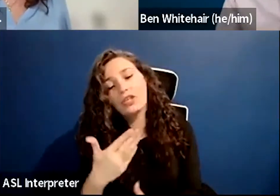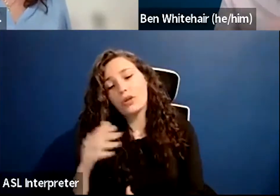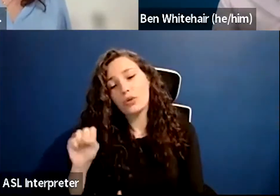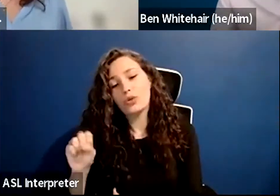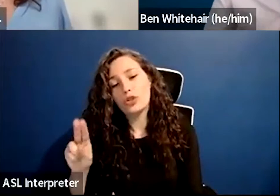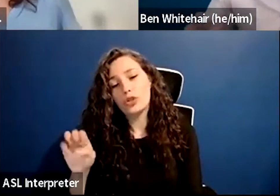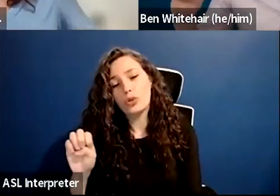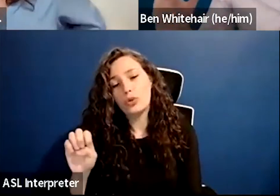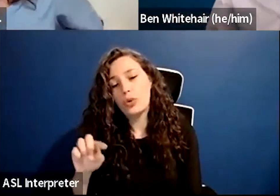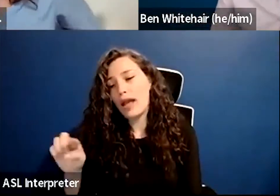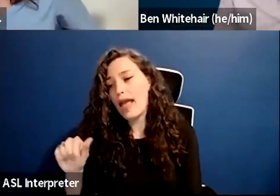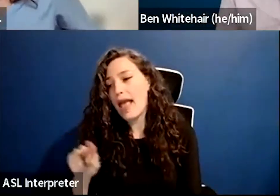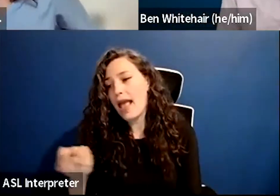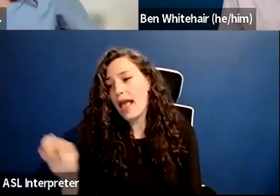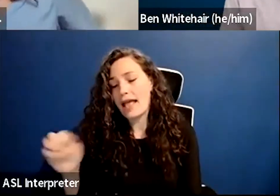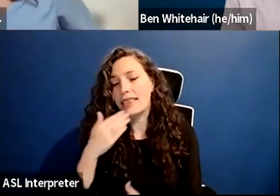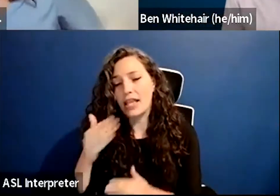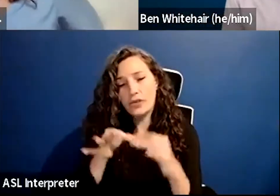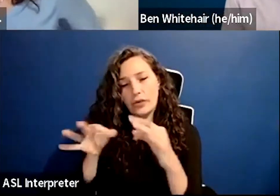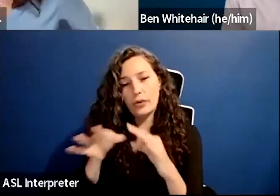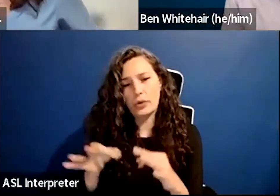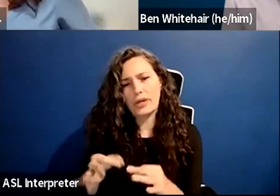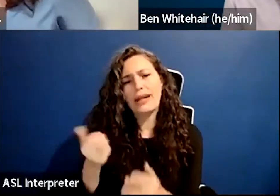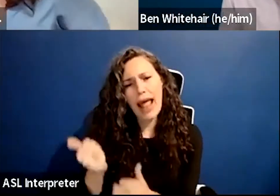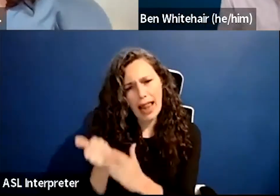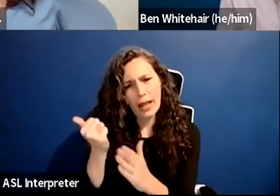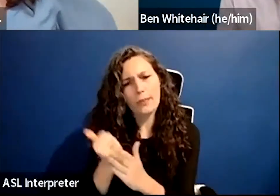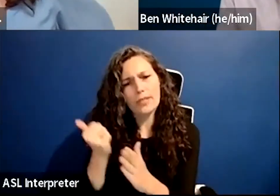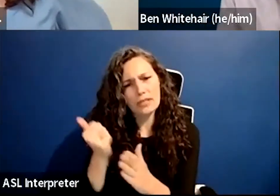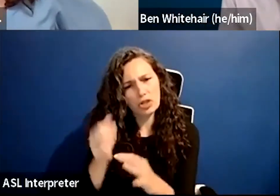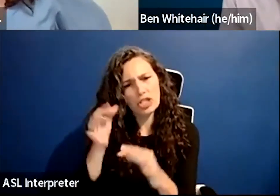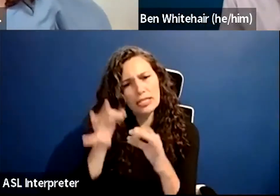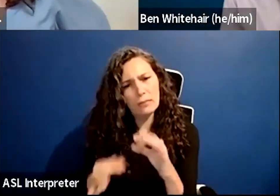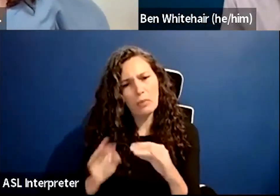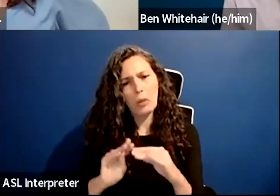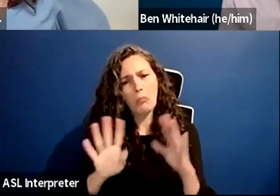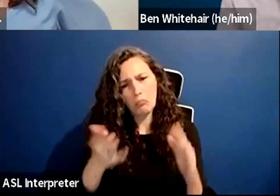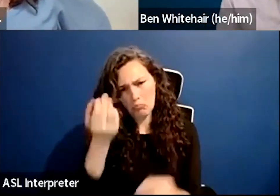Very helpful, simple, shows people what we can do.